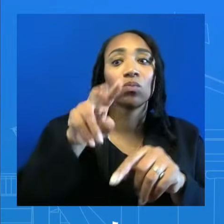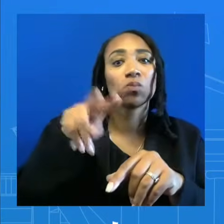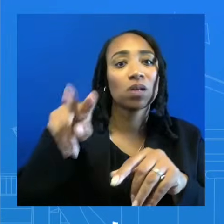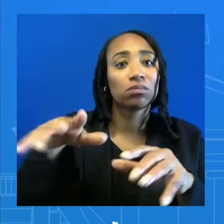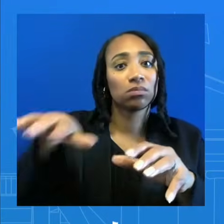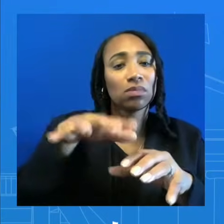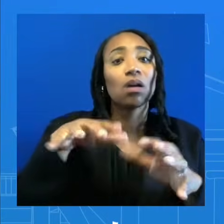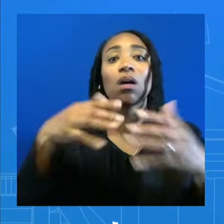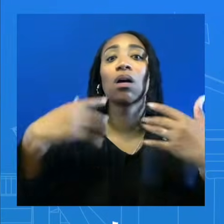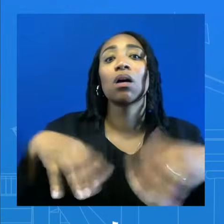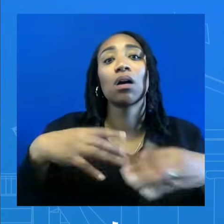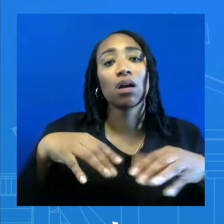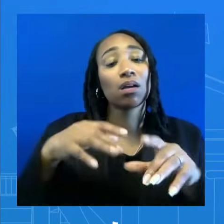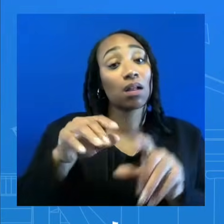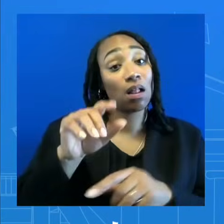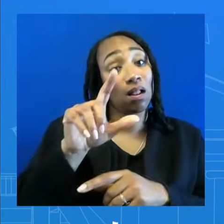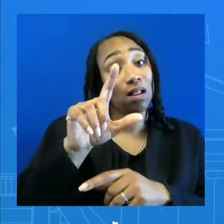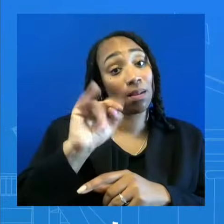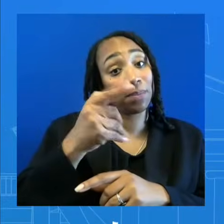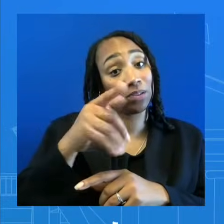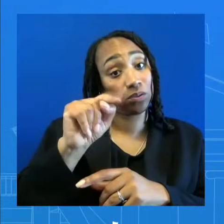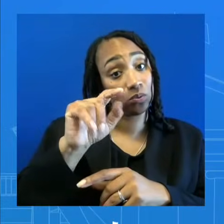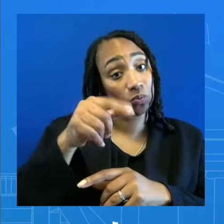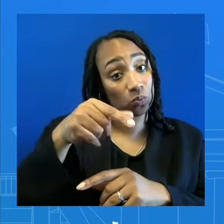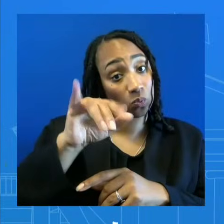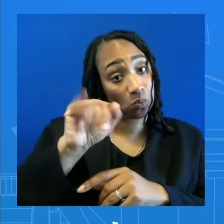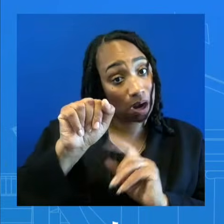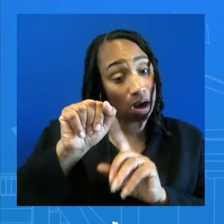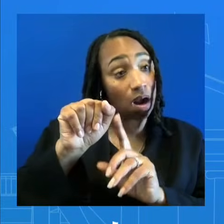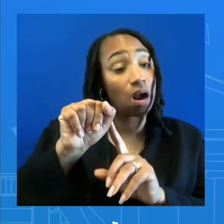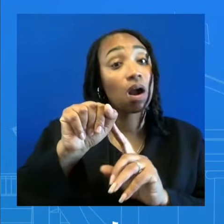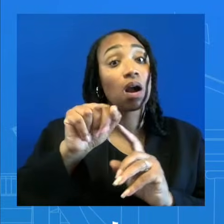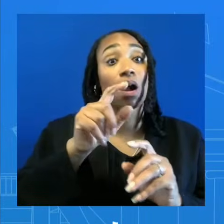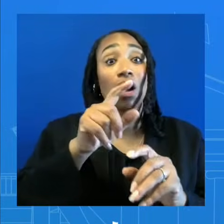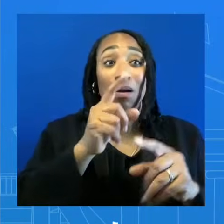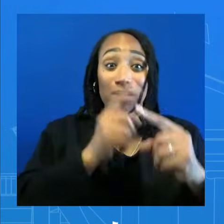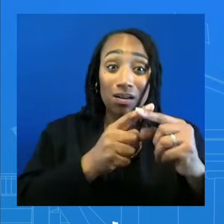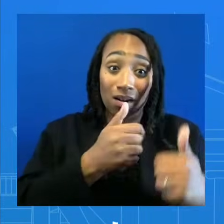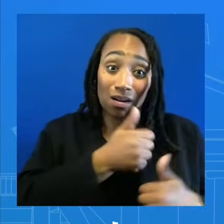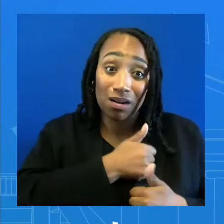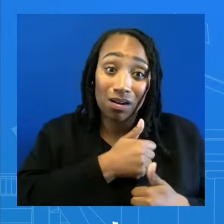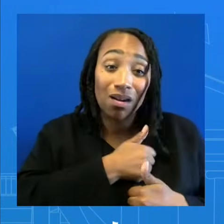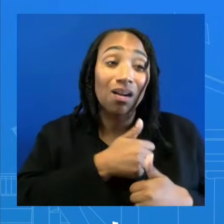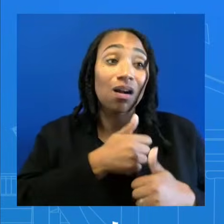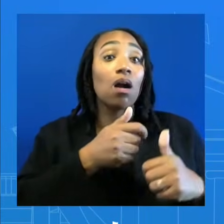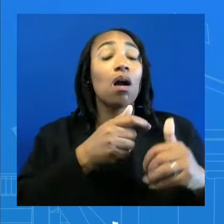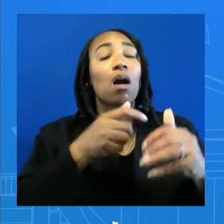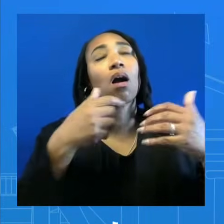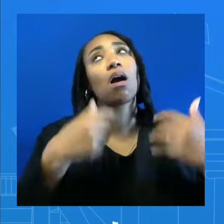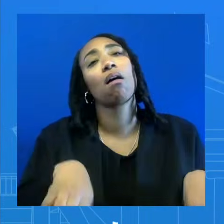because of their sexual orientation or identity -- gender identity and individuals charged with simply possession of marijuana.